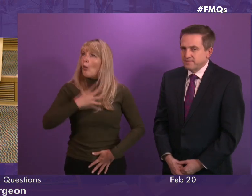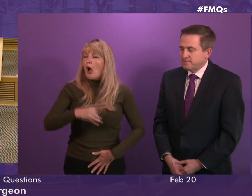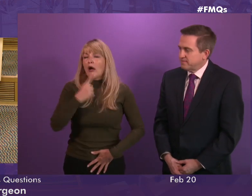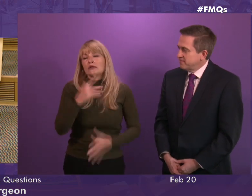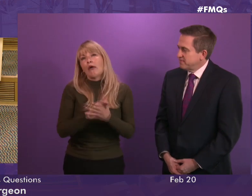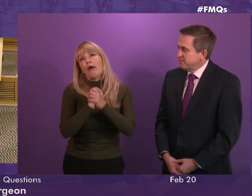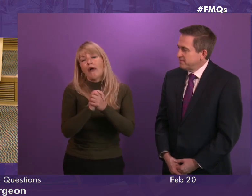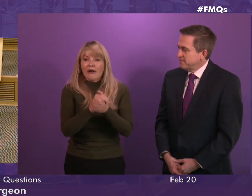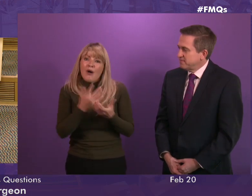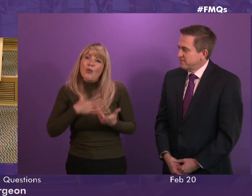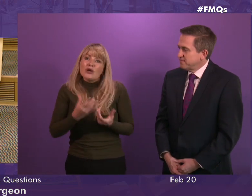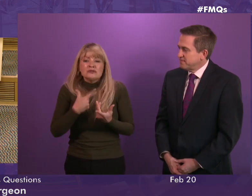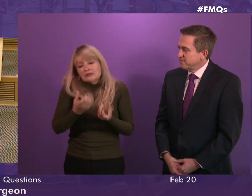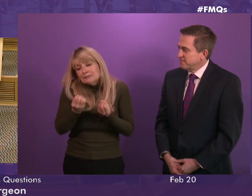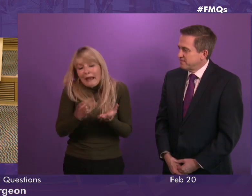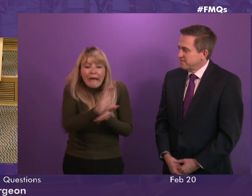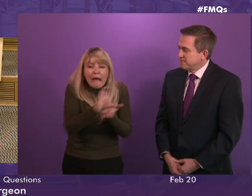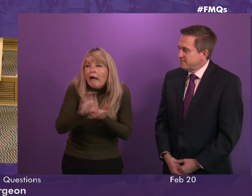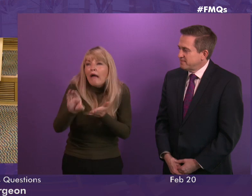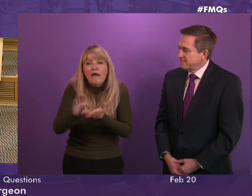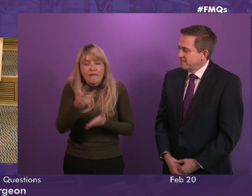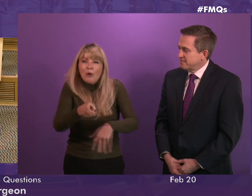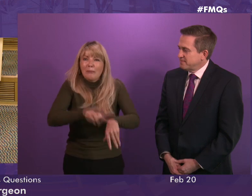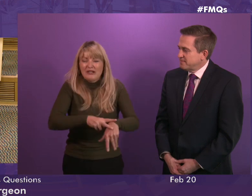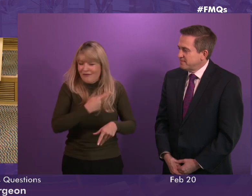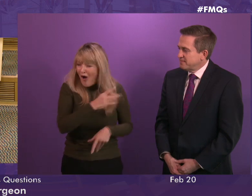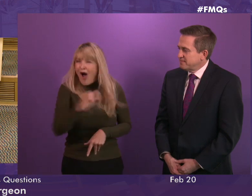of which amounts to hundreds of millions of pounds.